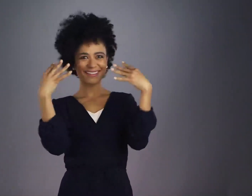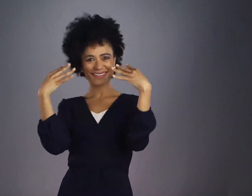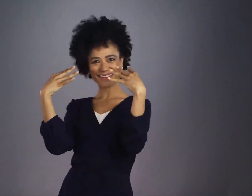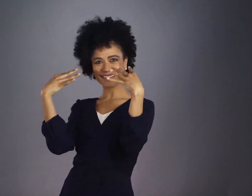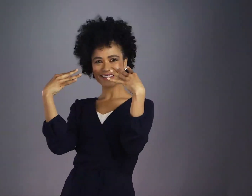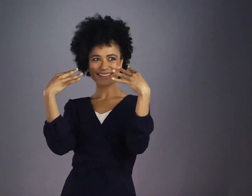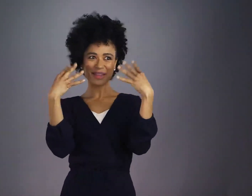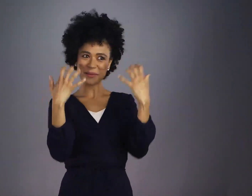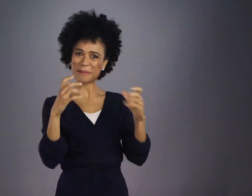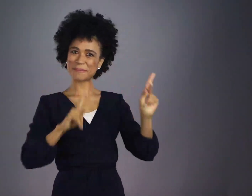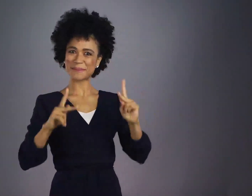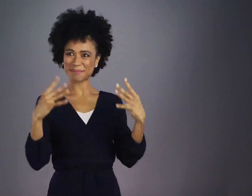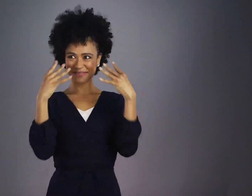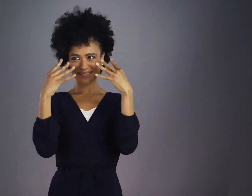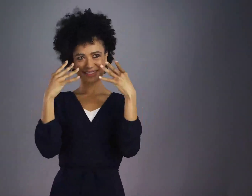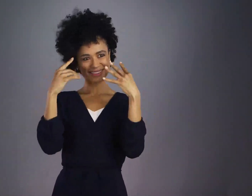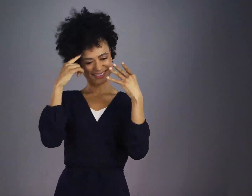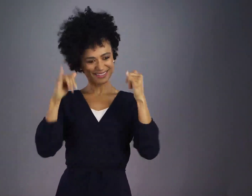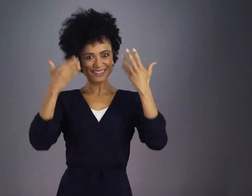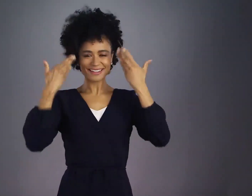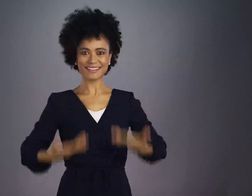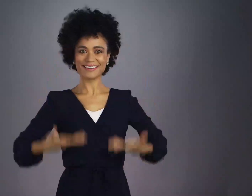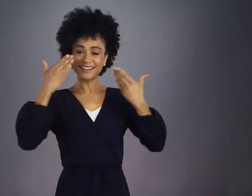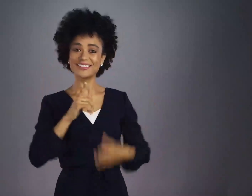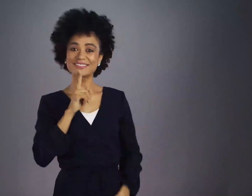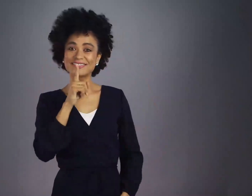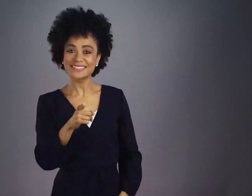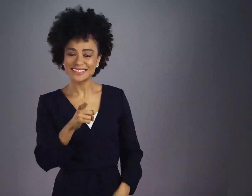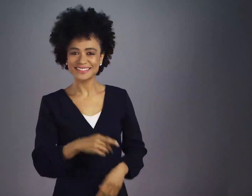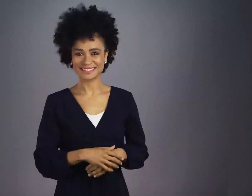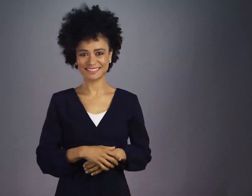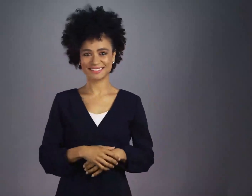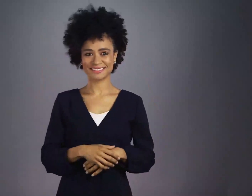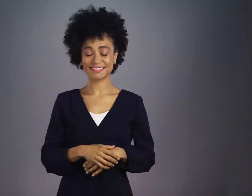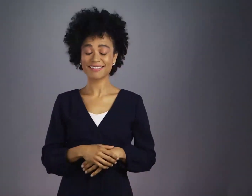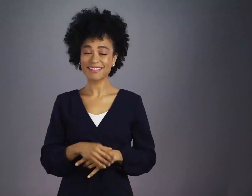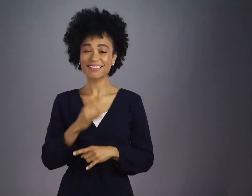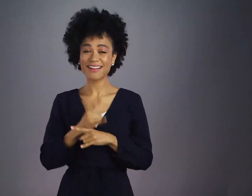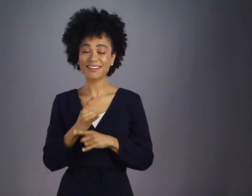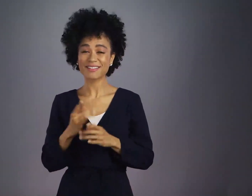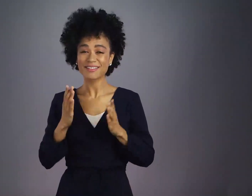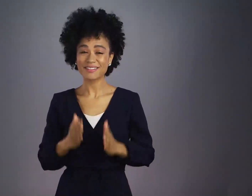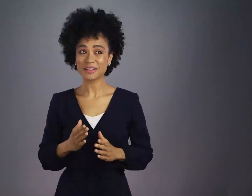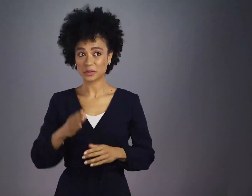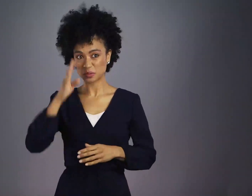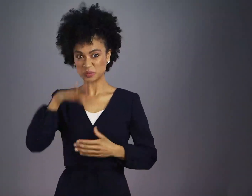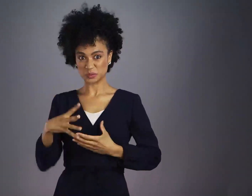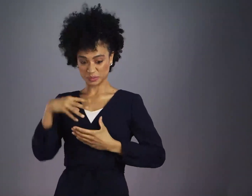To the outer world he presents his stage character. This is the one he likes his fellows to see.